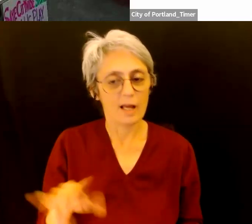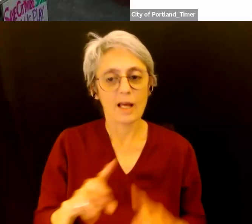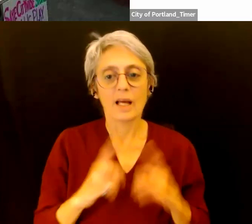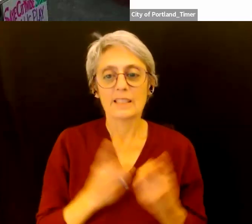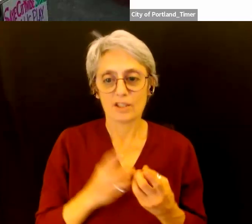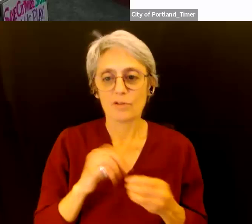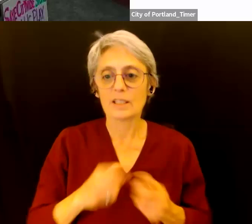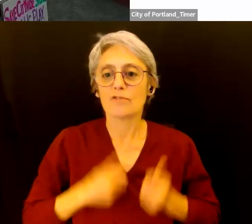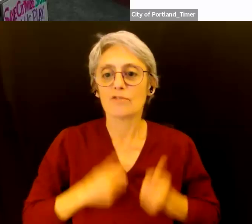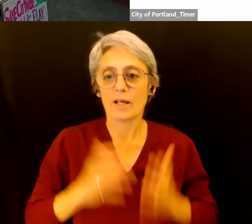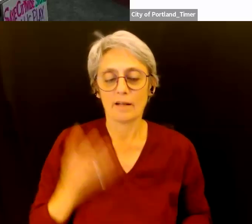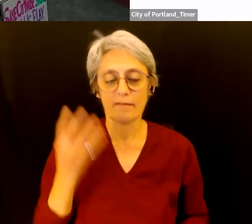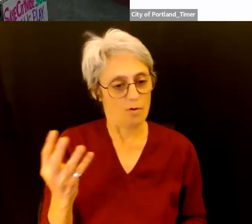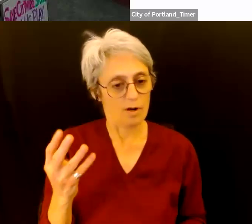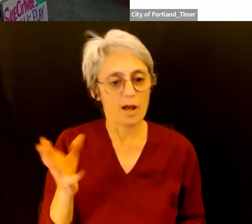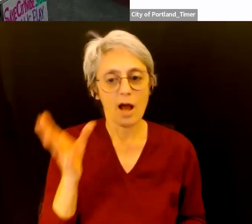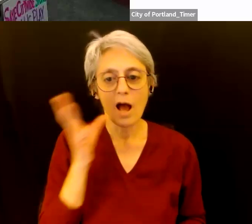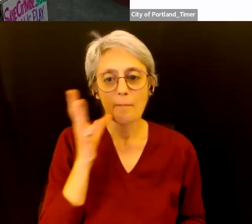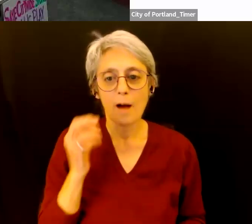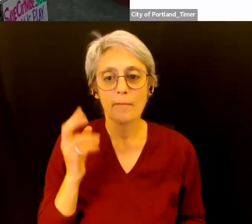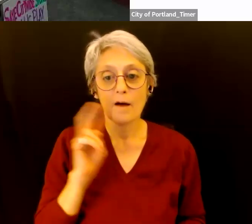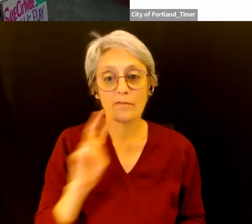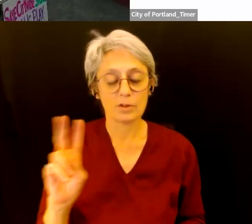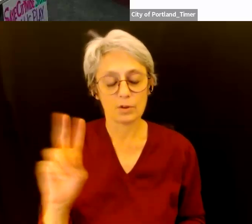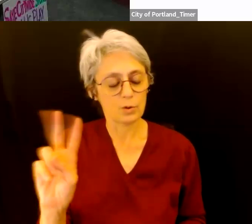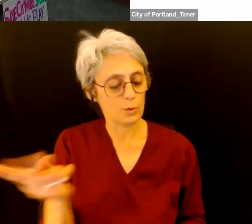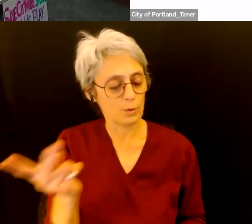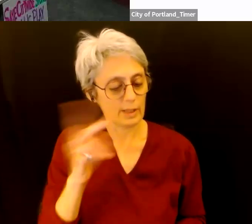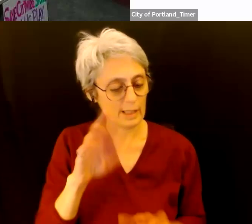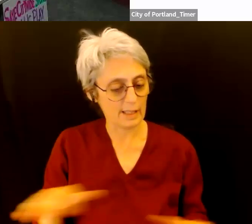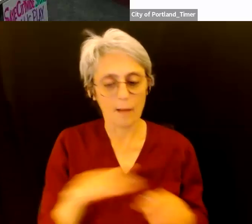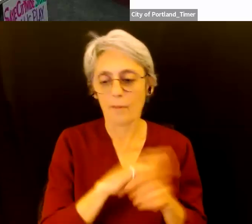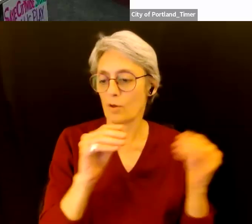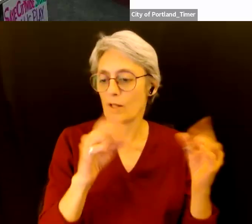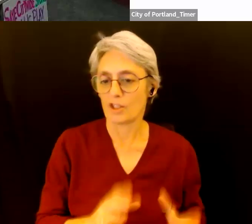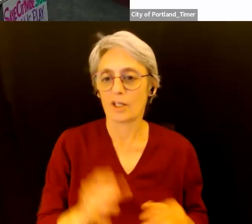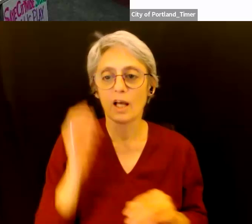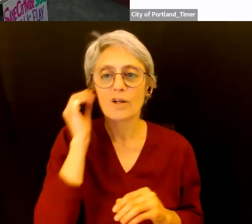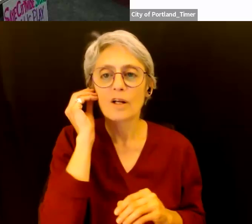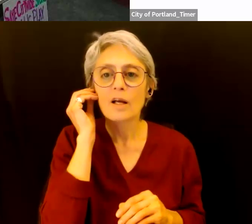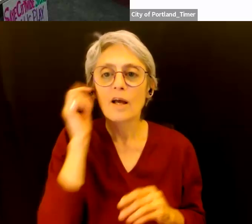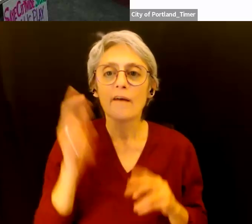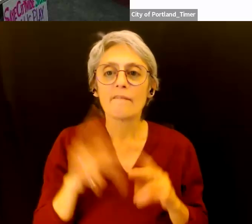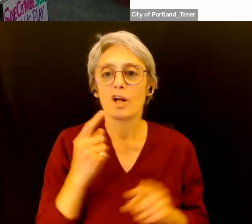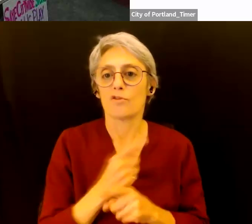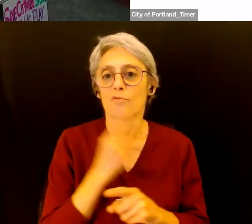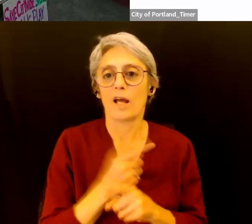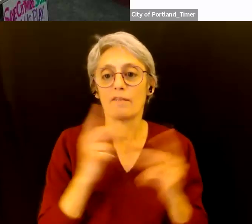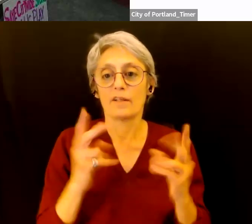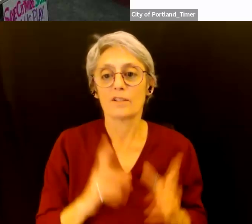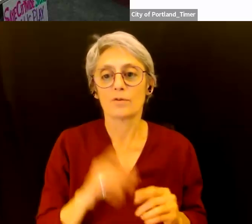I'm a mom of two, a local educator, and a very regular visitor to Southwest Community Center.